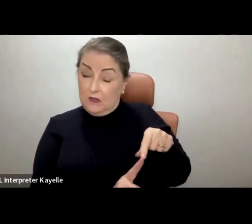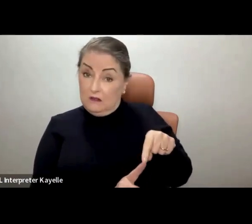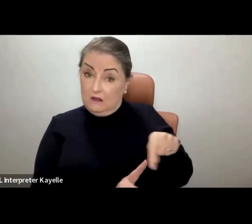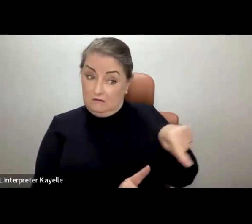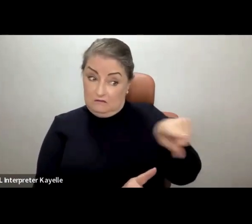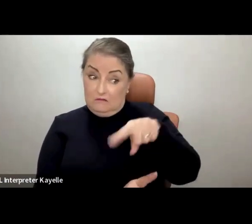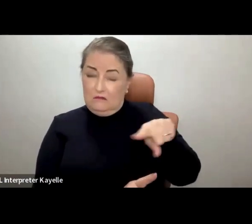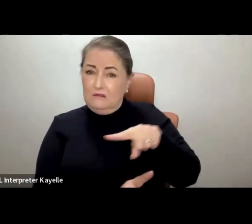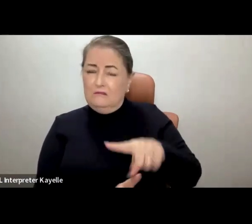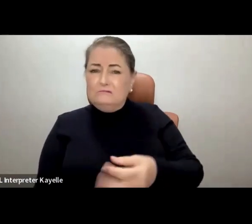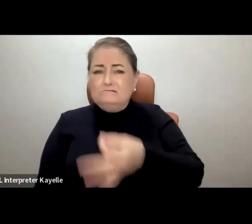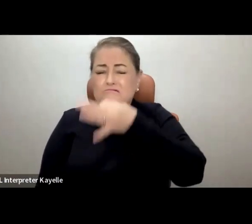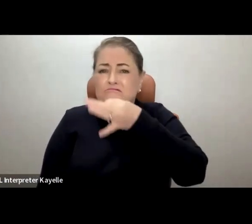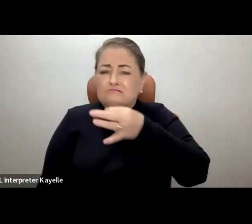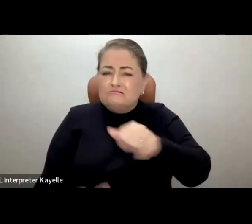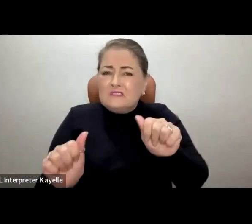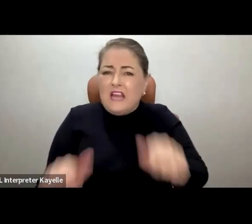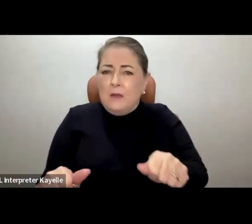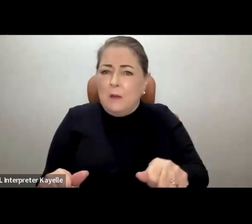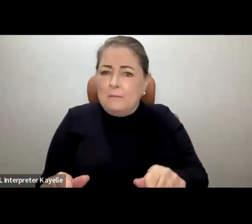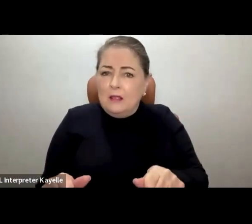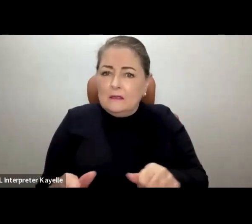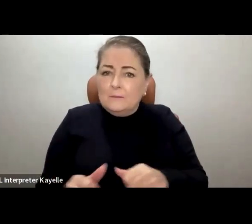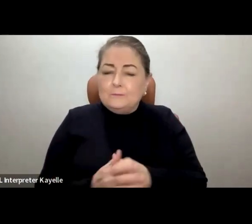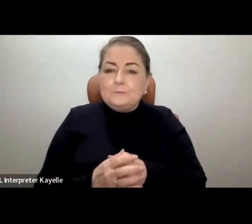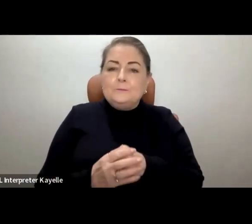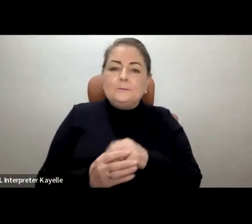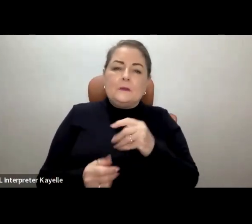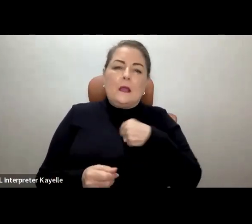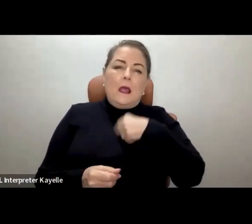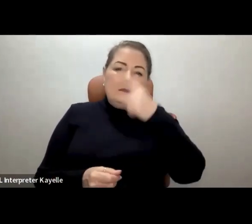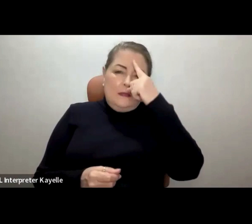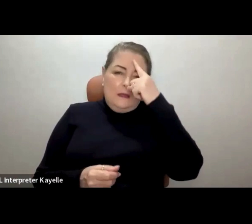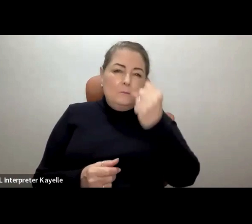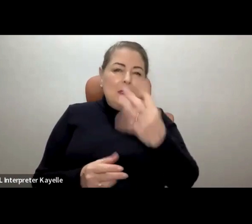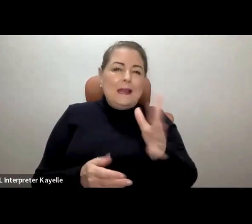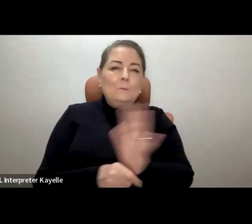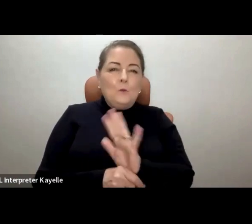capable. And I think a lot of movies have taught us either